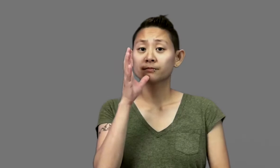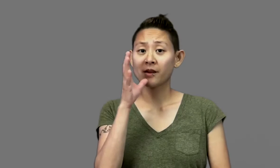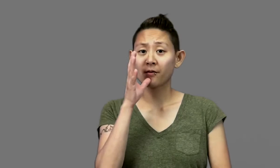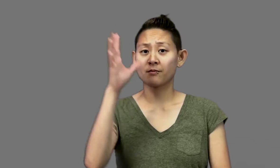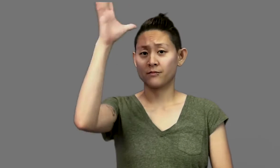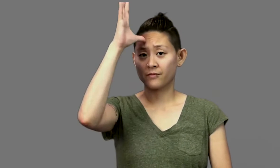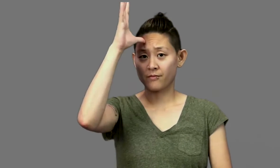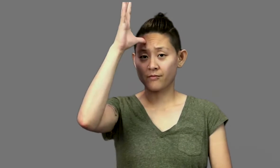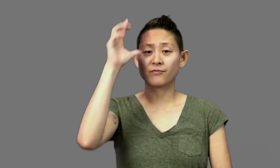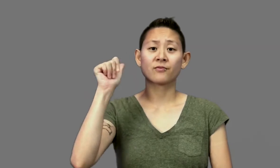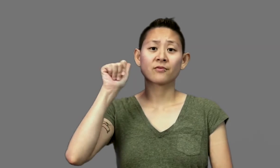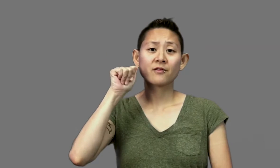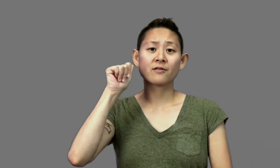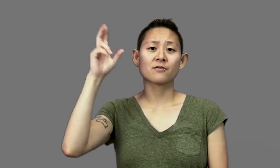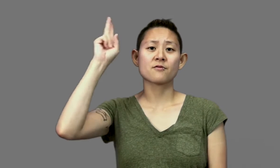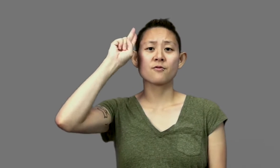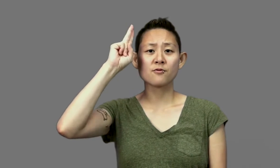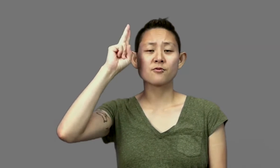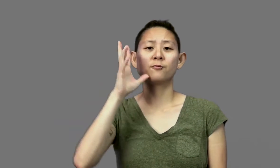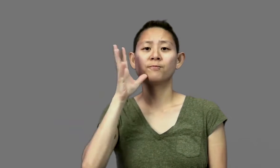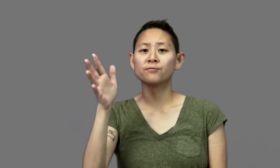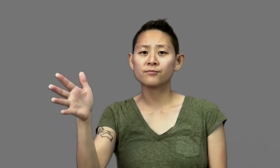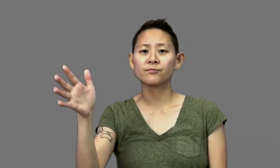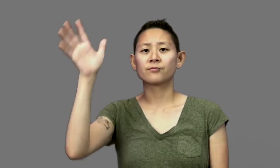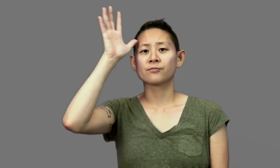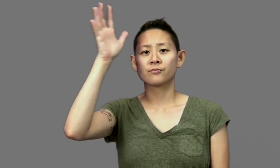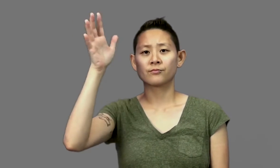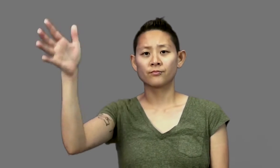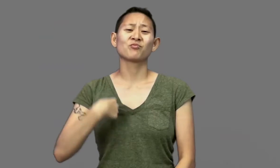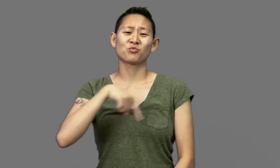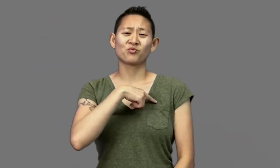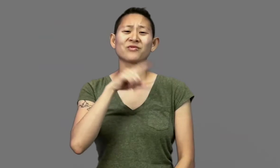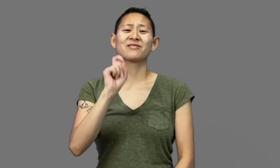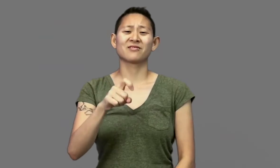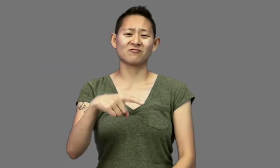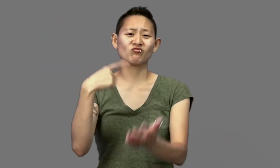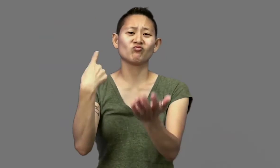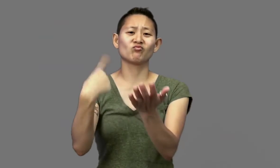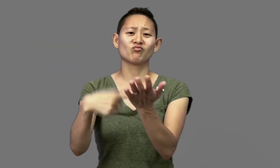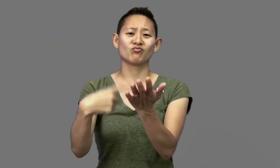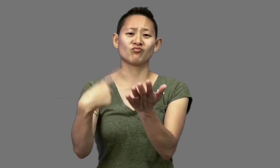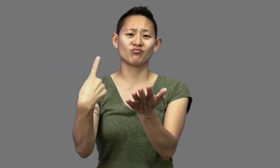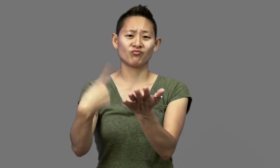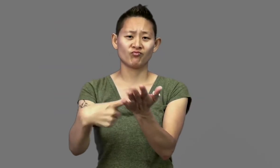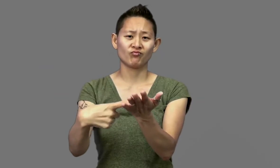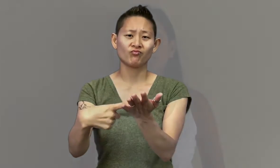Mom, Dad, Auntie, Uncle, Grandmother Grandfather: We need to talk.